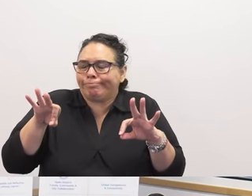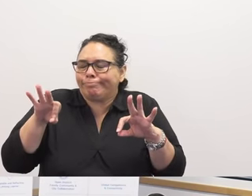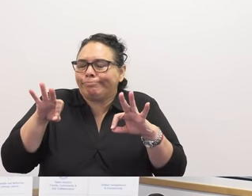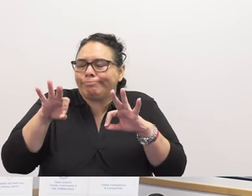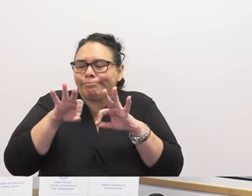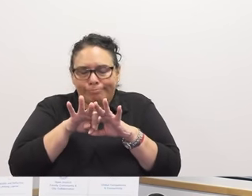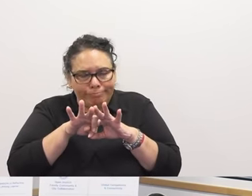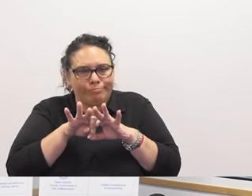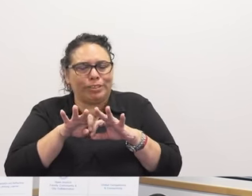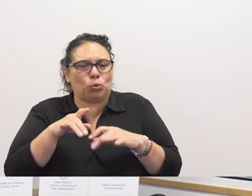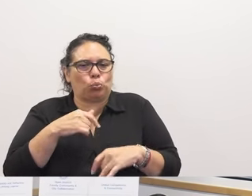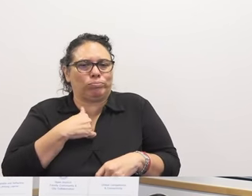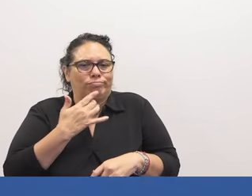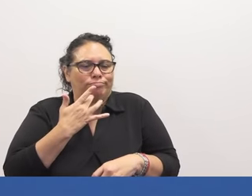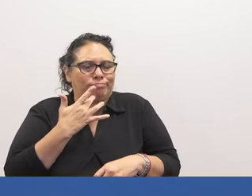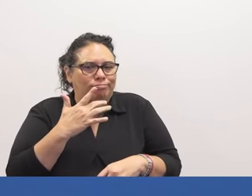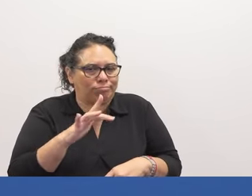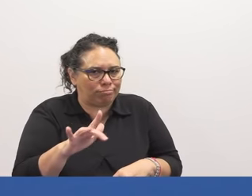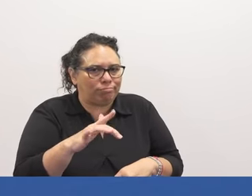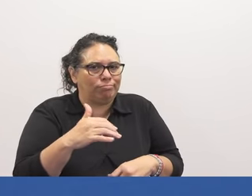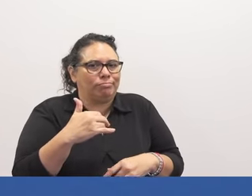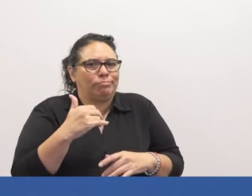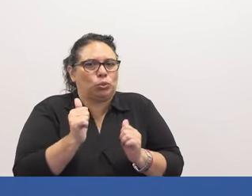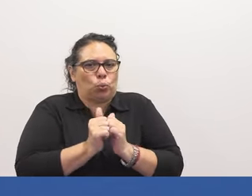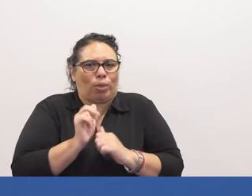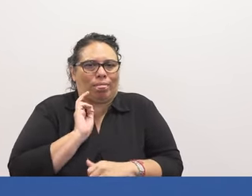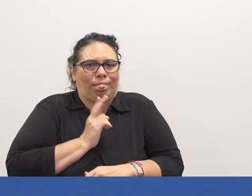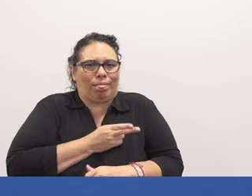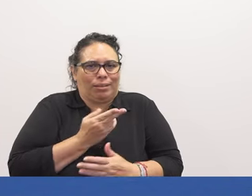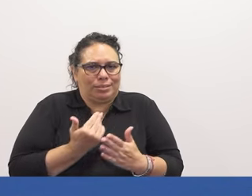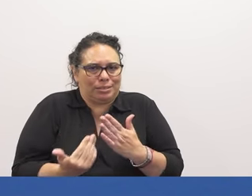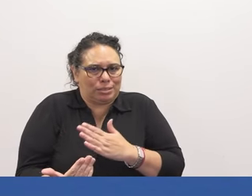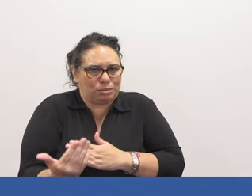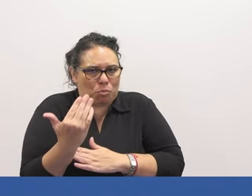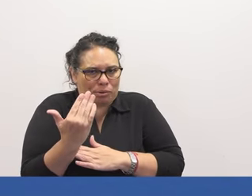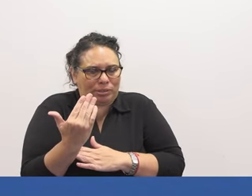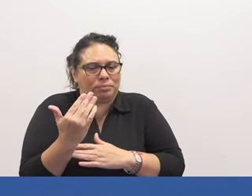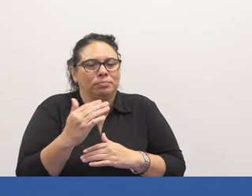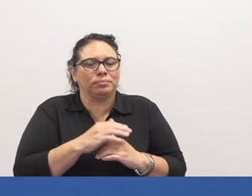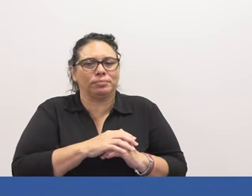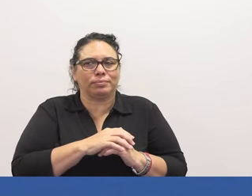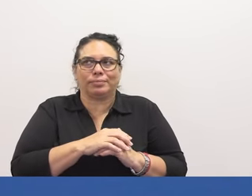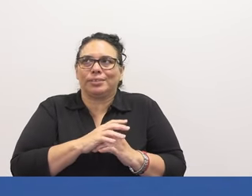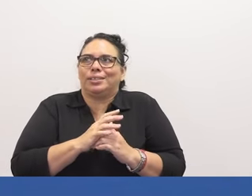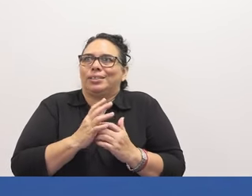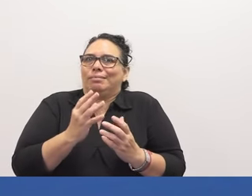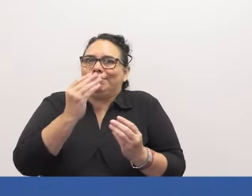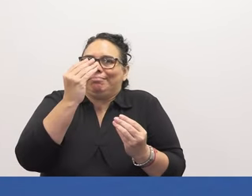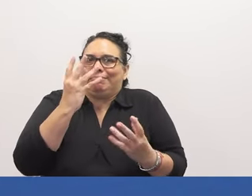And we are so fortunate to have you with us this morning and letting us know what you're doing